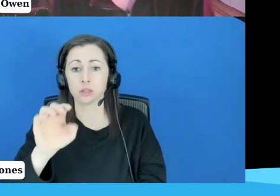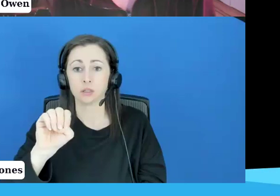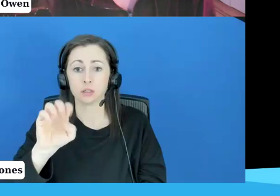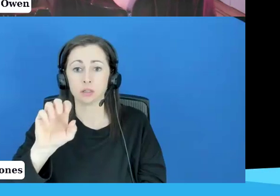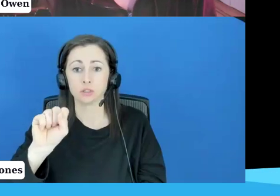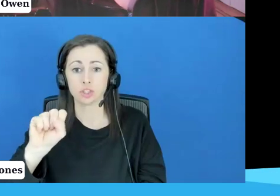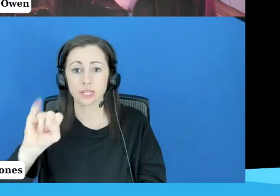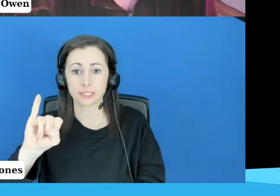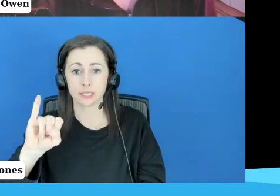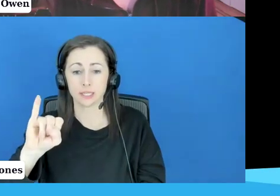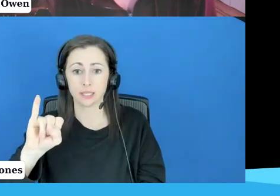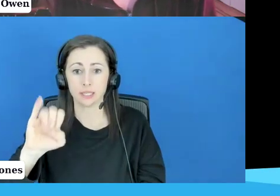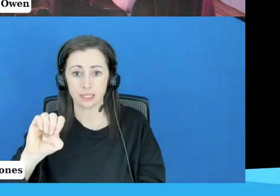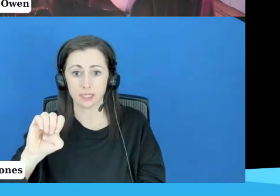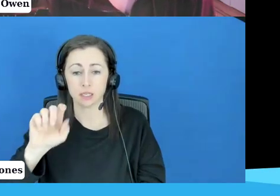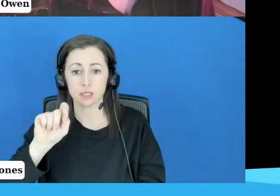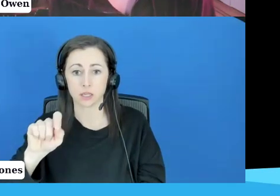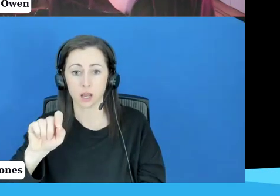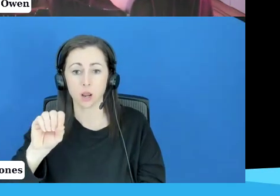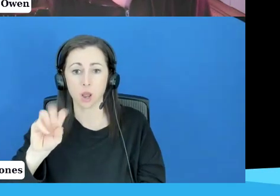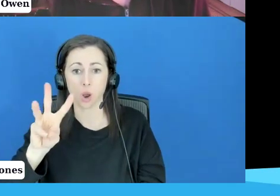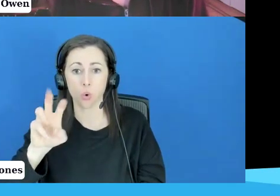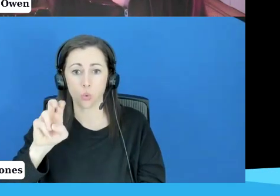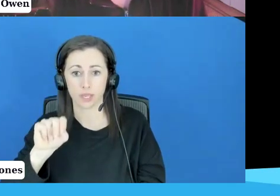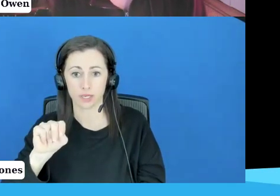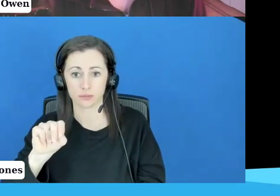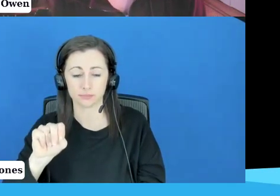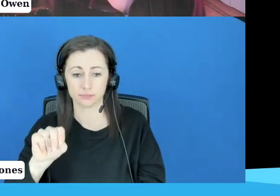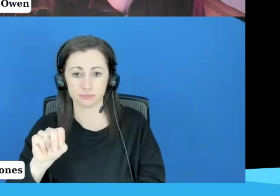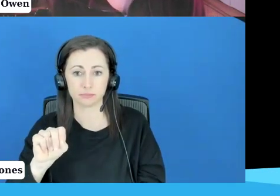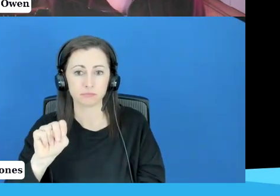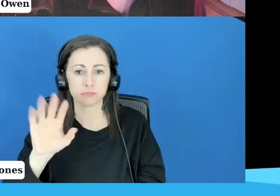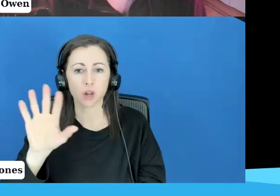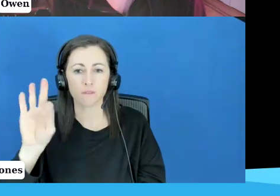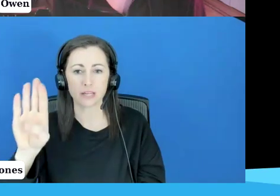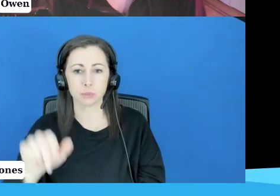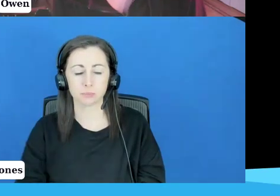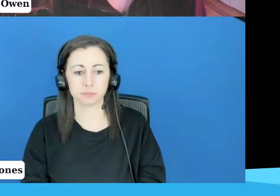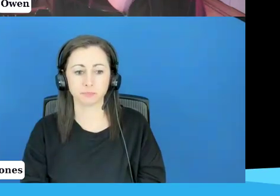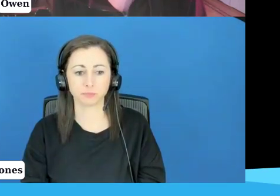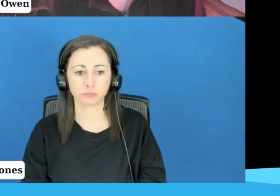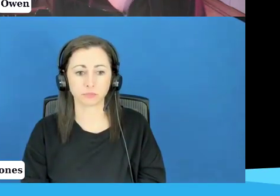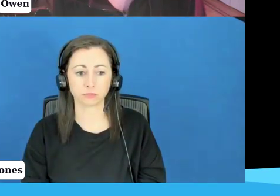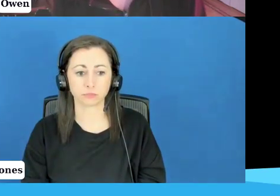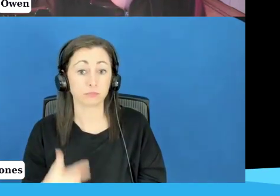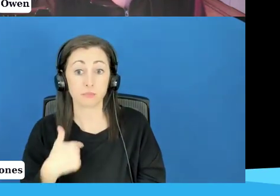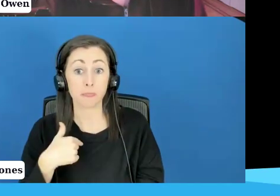J-E-S-S-I-E dot O-W-E-N. You'll be able to find me there. I post some parenting content.